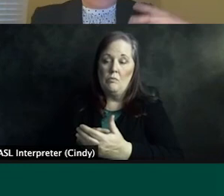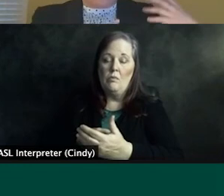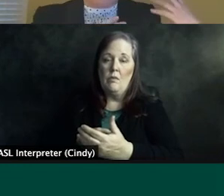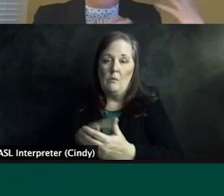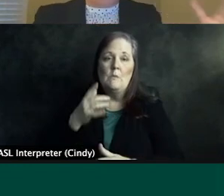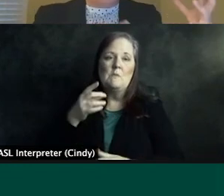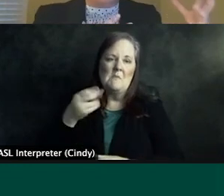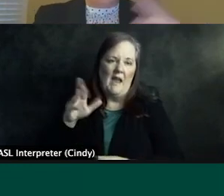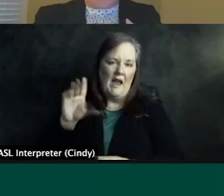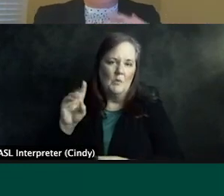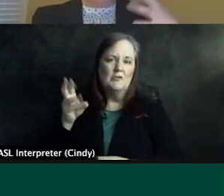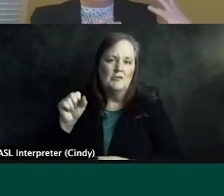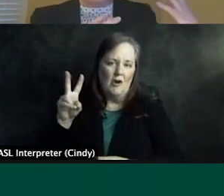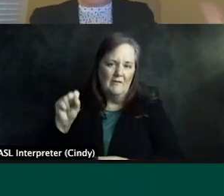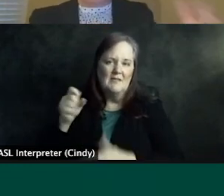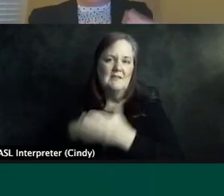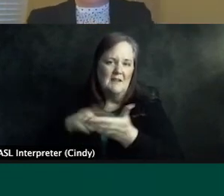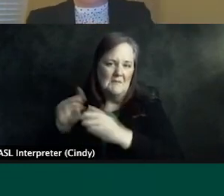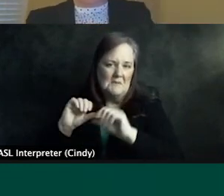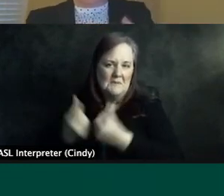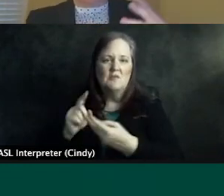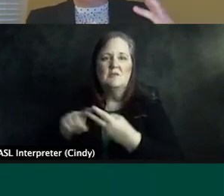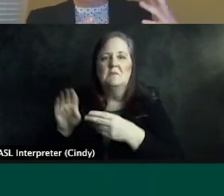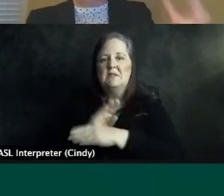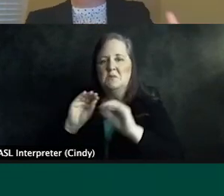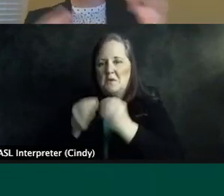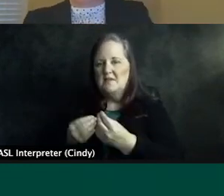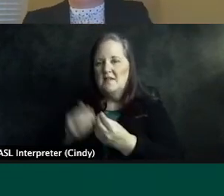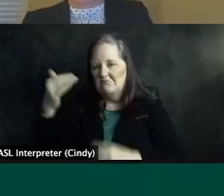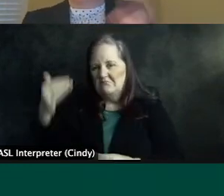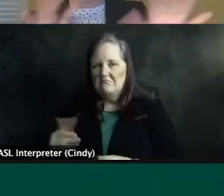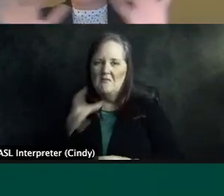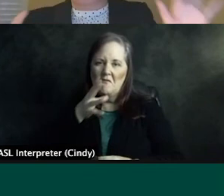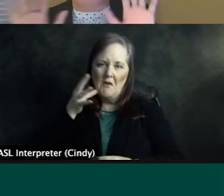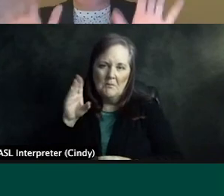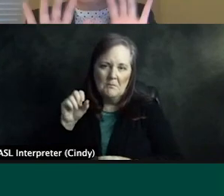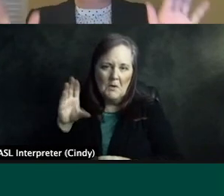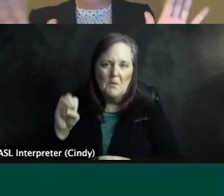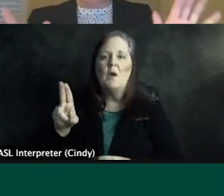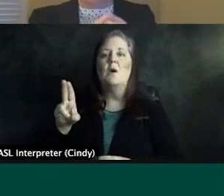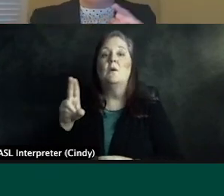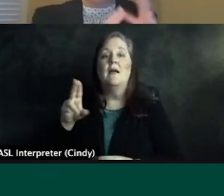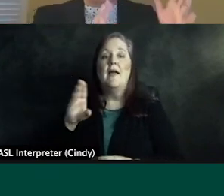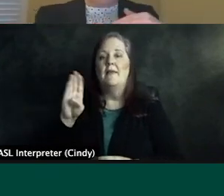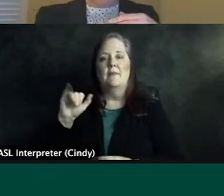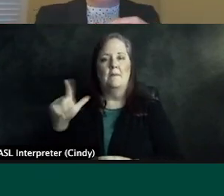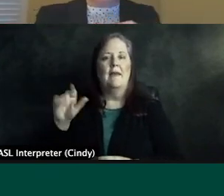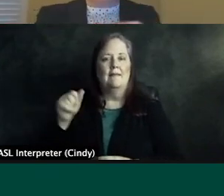and what traits lead to individuals being more likely, at least according to data, to committing another crime